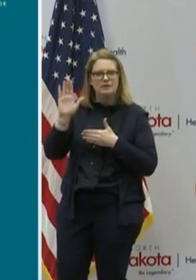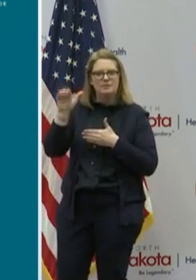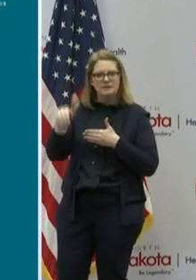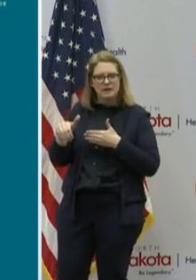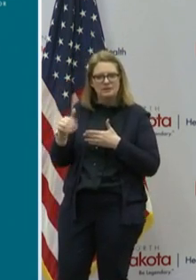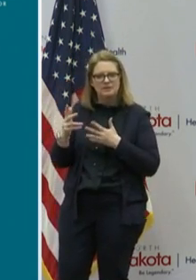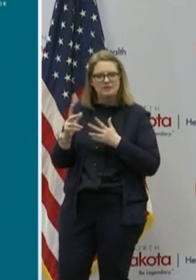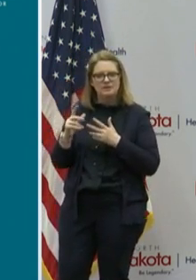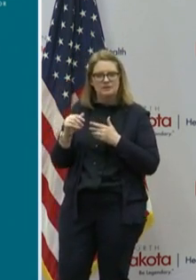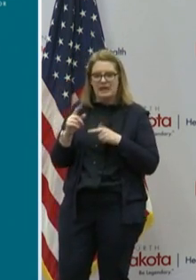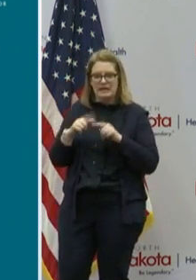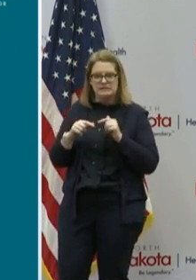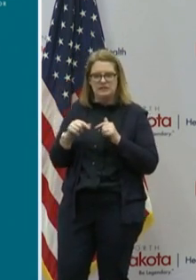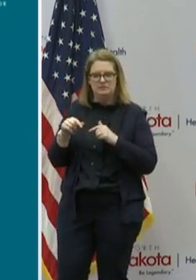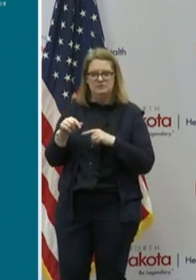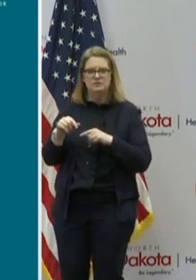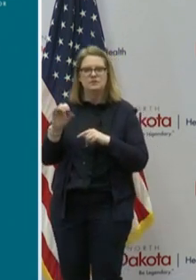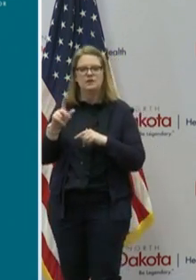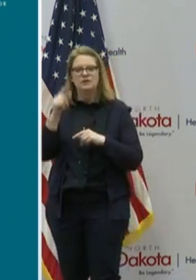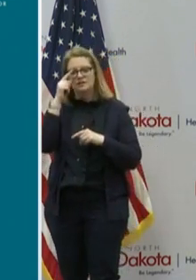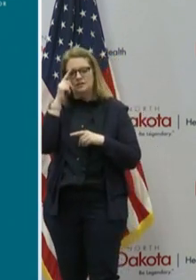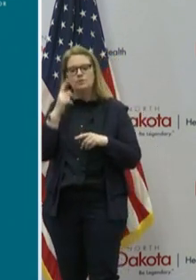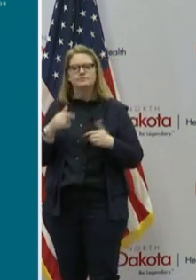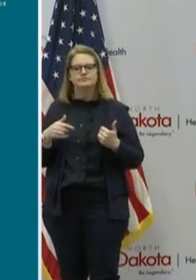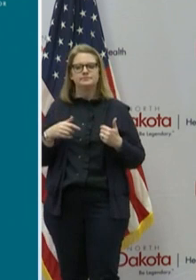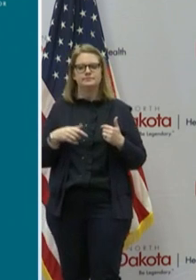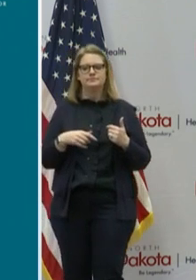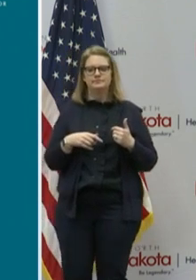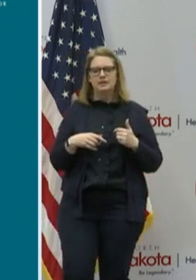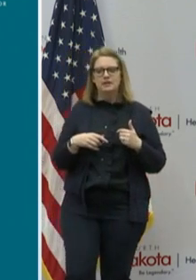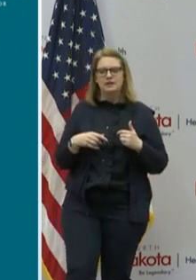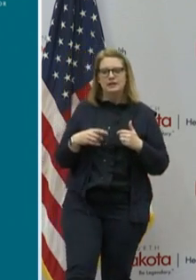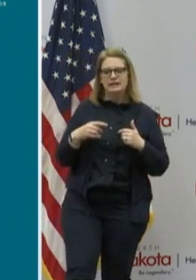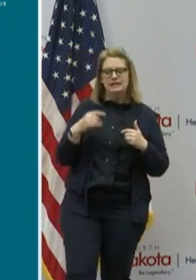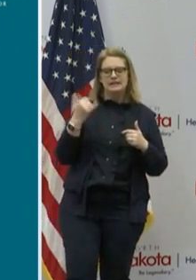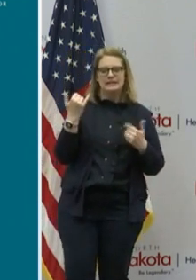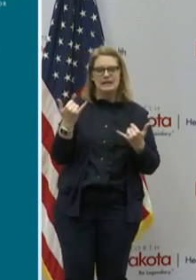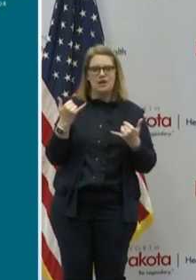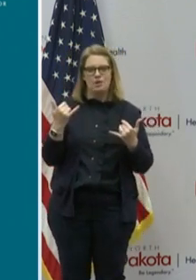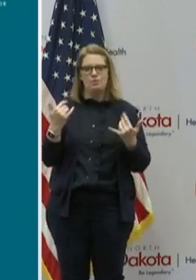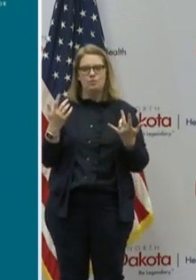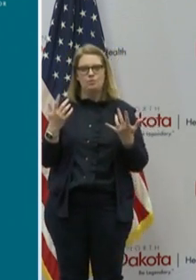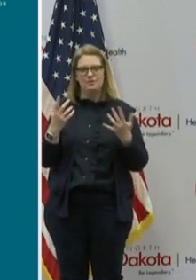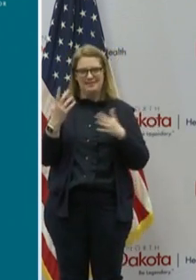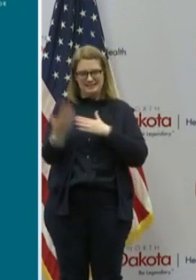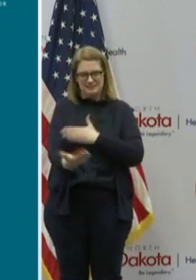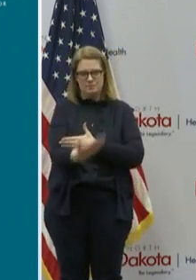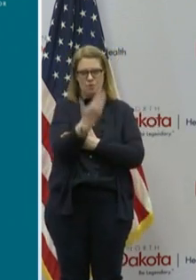PEOPLE THAT ARE HOSPITALIZED. THERE HAVE BEEN SOME TAKES ON THAT OVER THE WEEKEND WHERE SOME